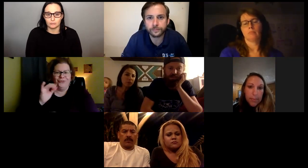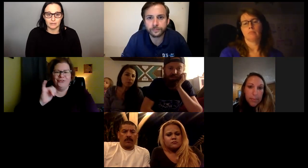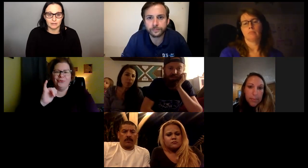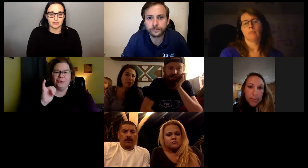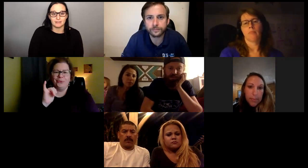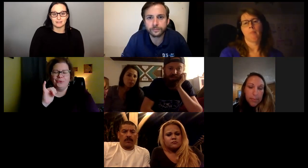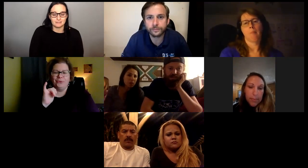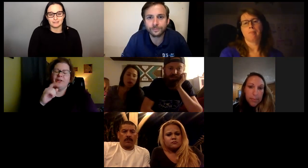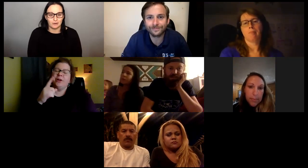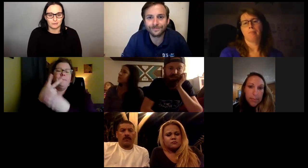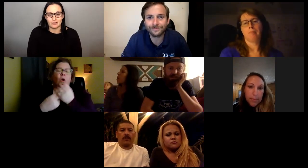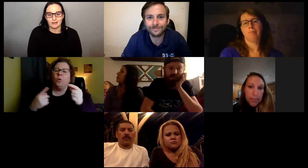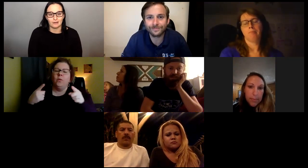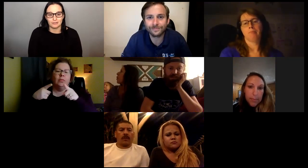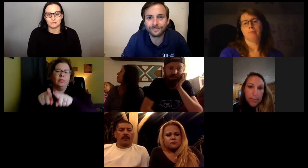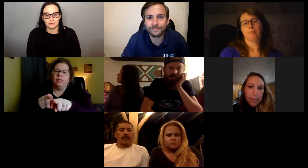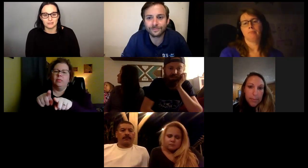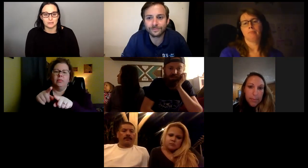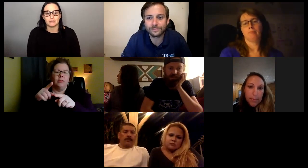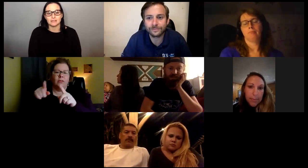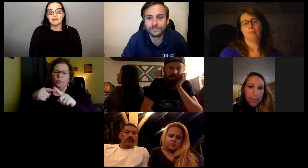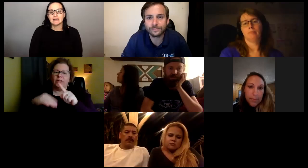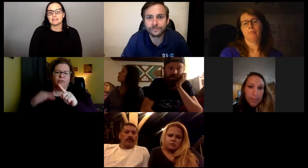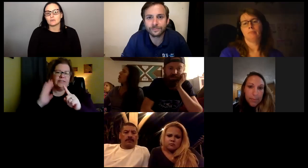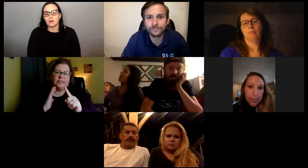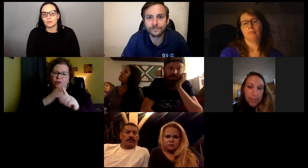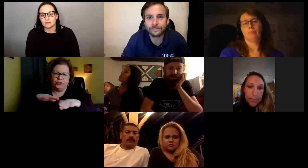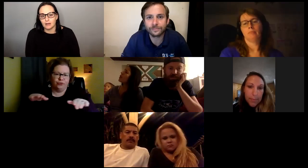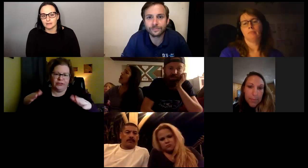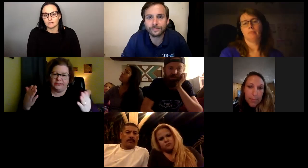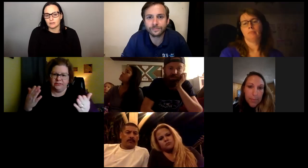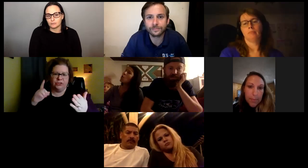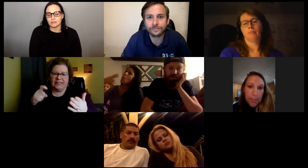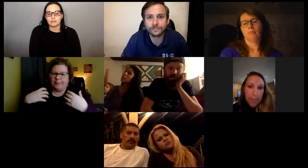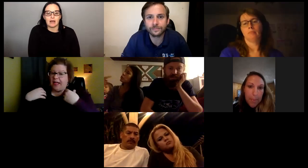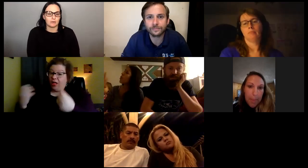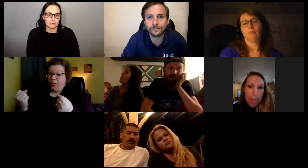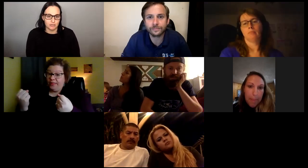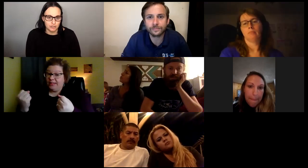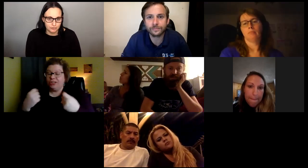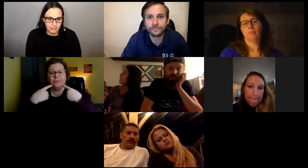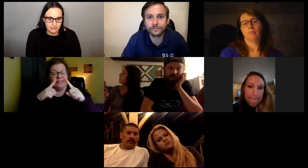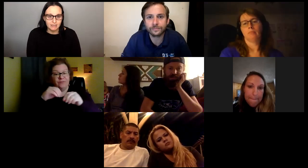with the you know healthy world too but they don't always align with how we